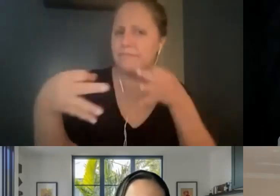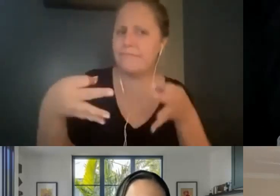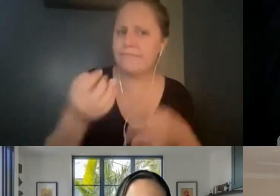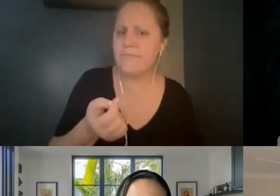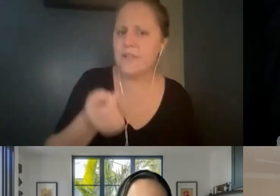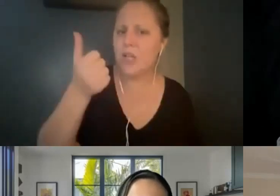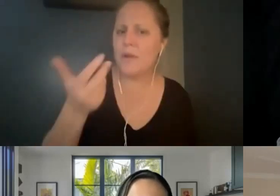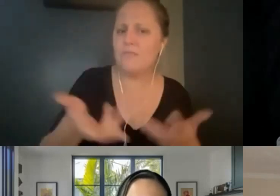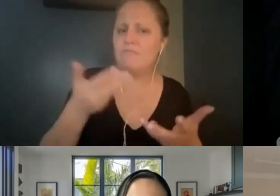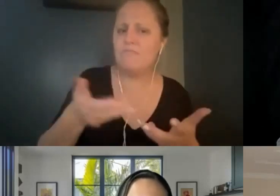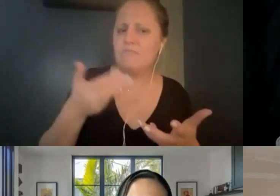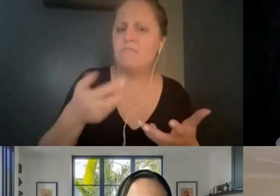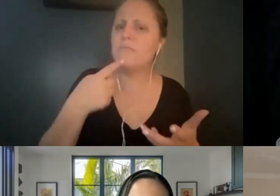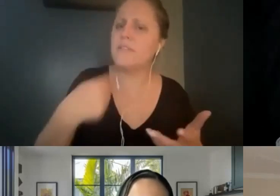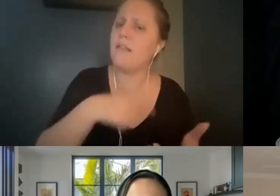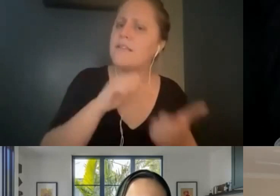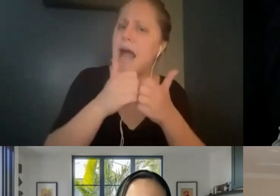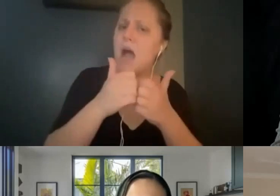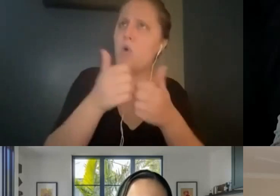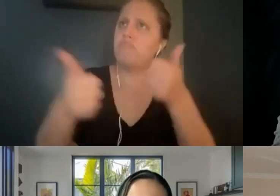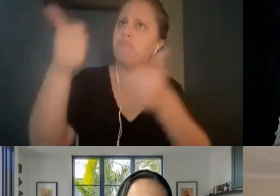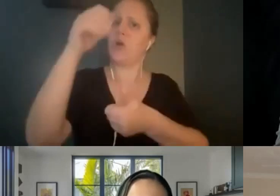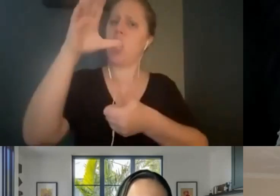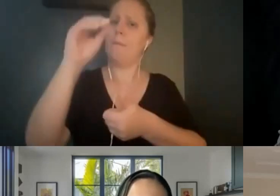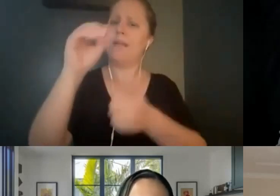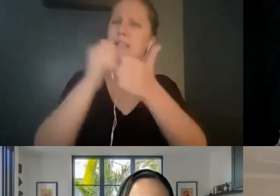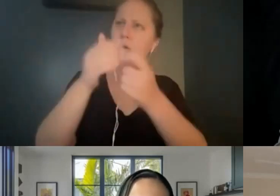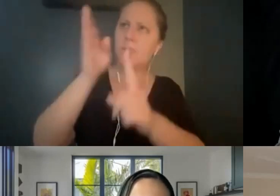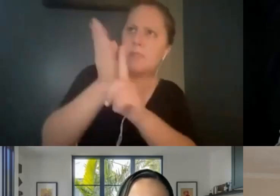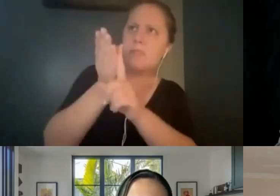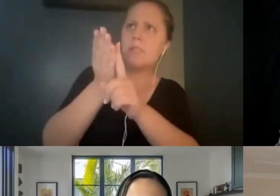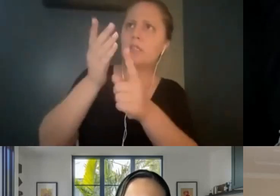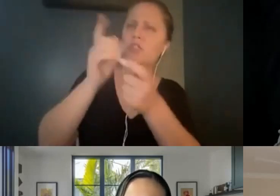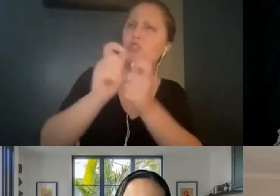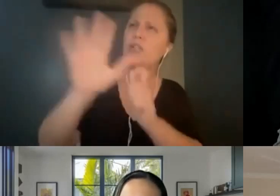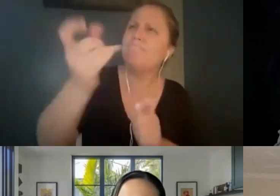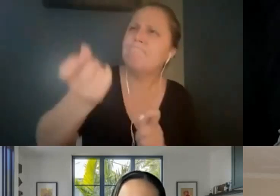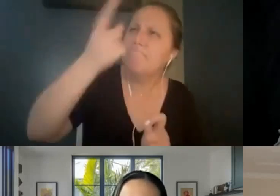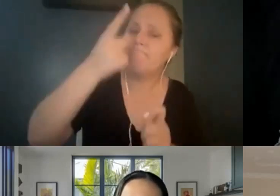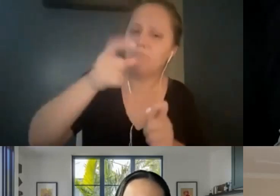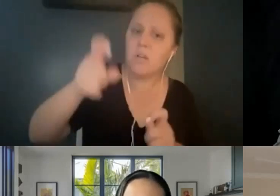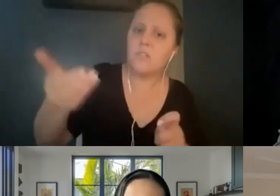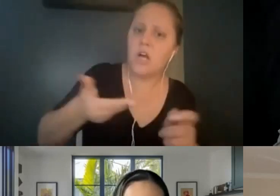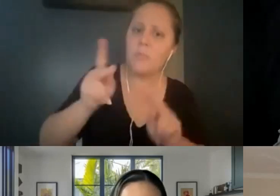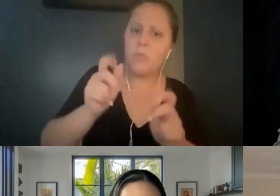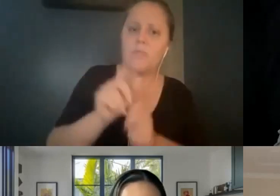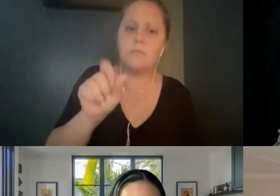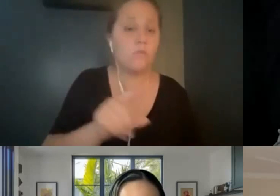leaders of companies to change the narrative about hiring people with disabilities? Debbie: Sure, thank you Beth,